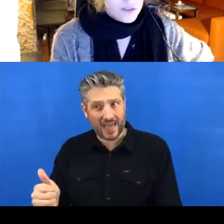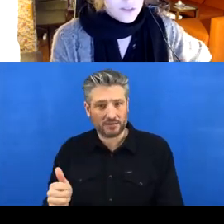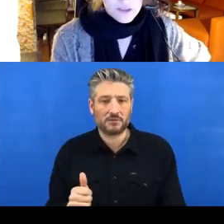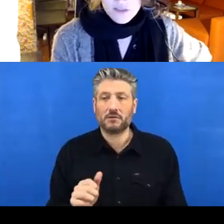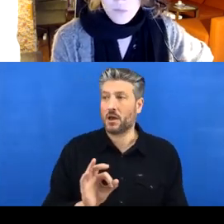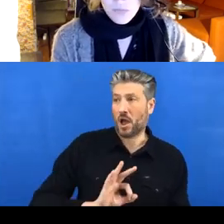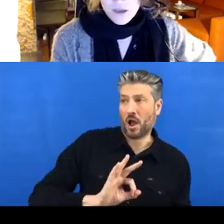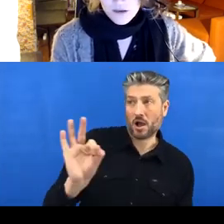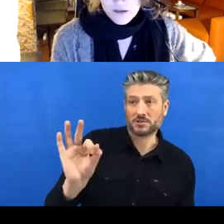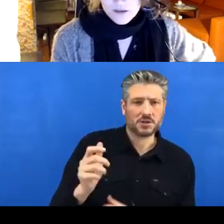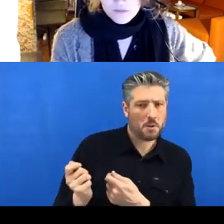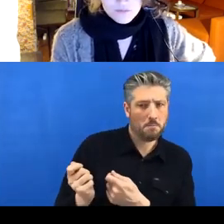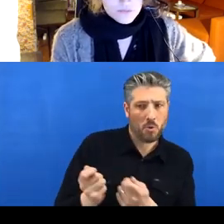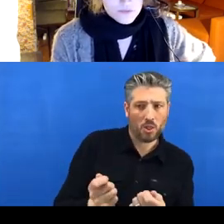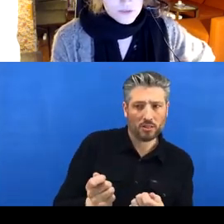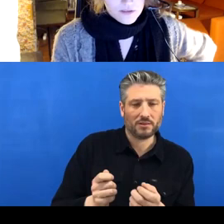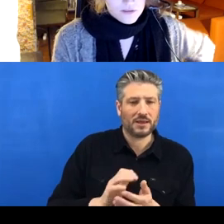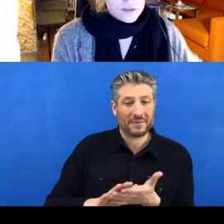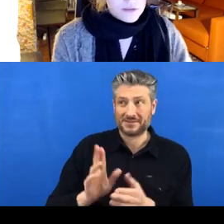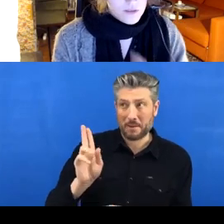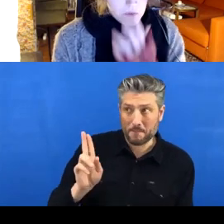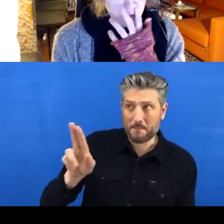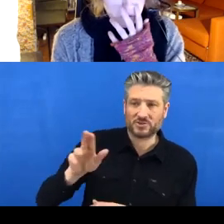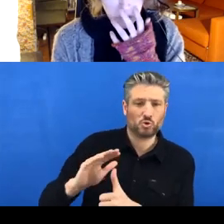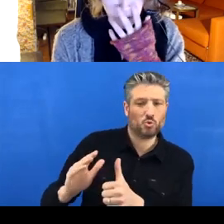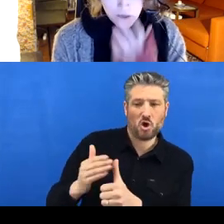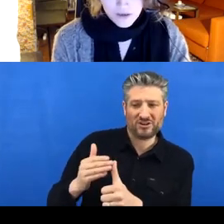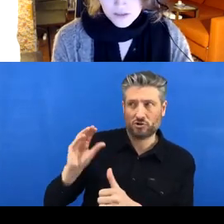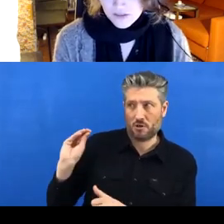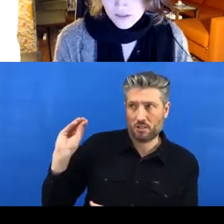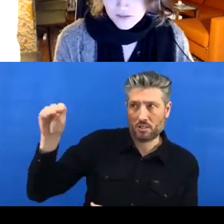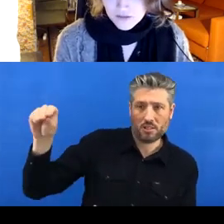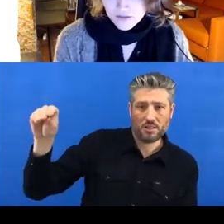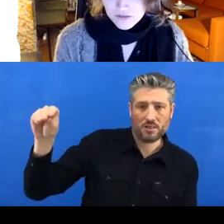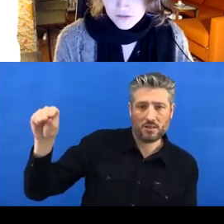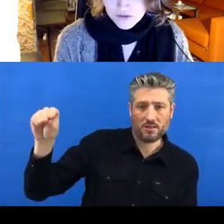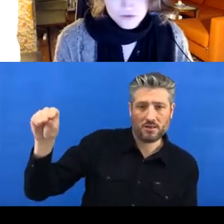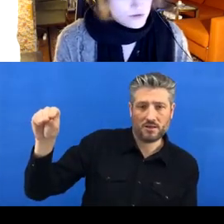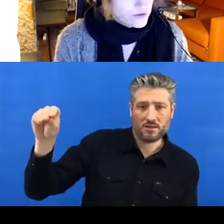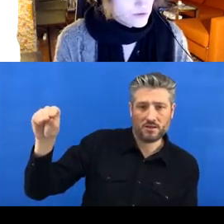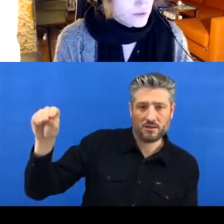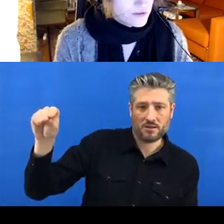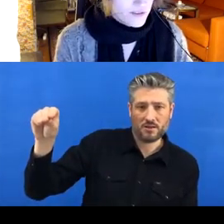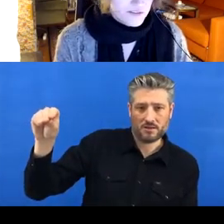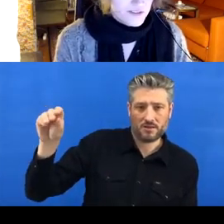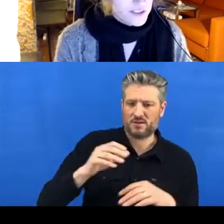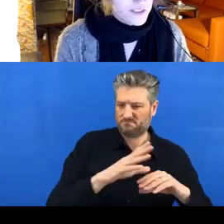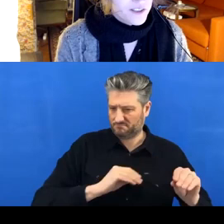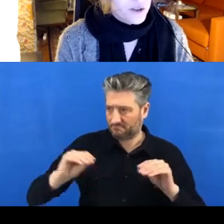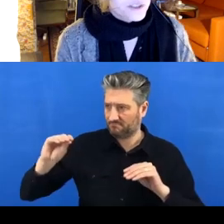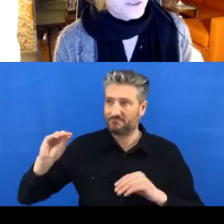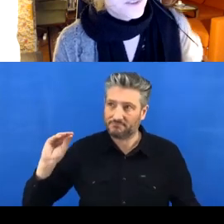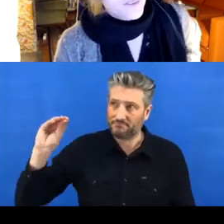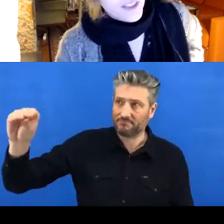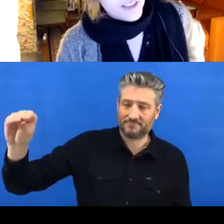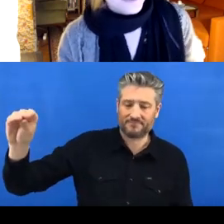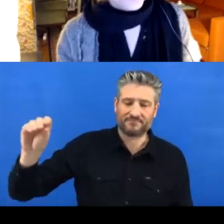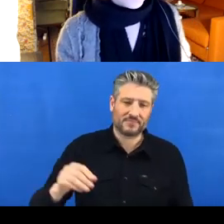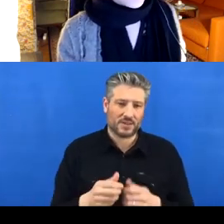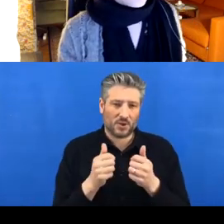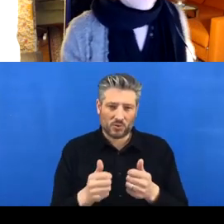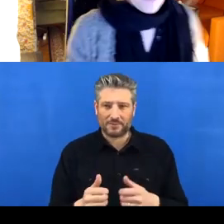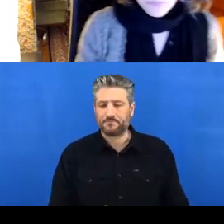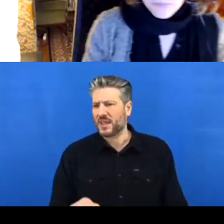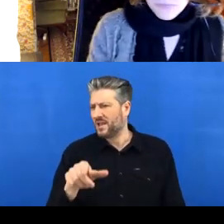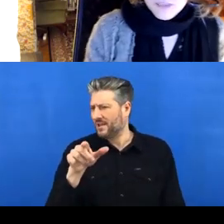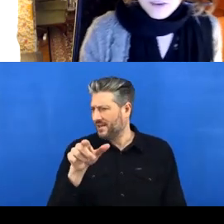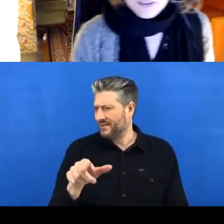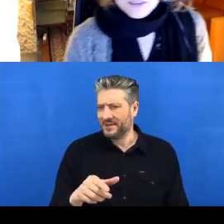Okay, now I can't actually show you- oh there, that's just an octo–cat version of the same thing.